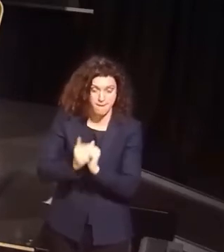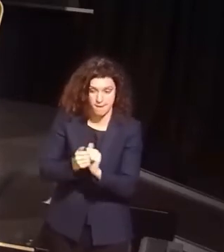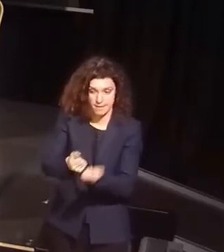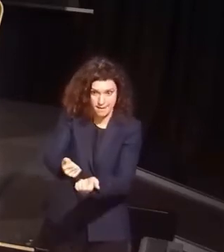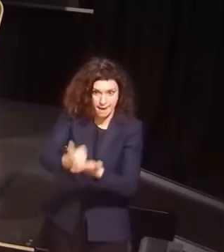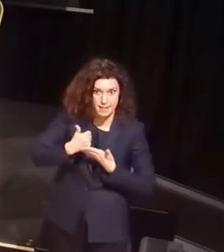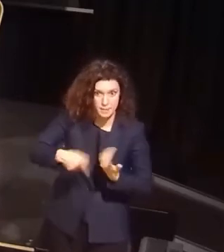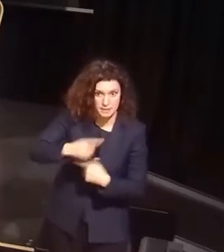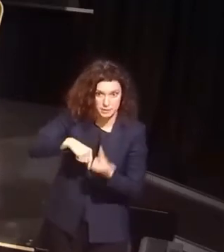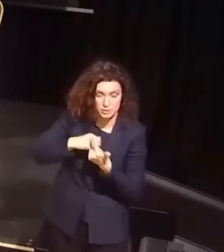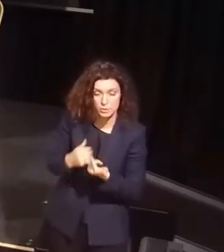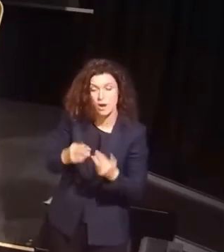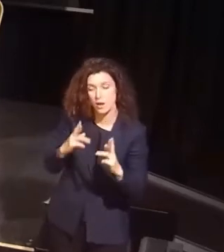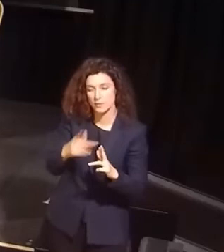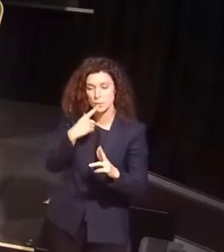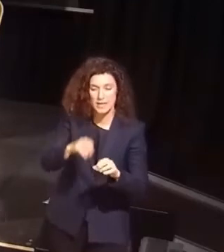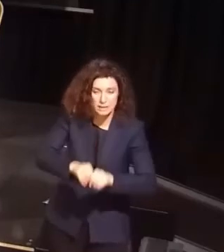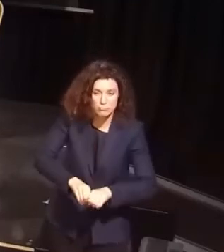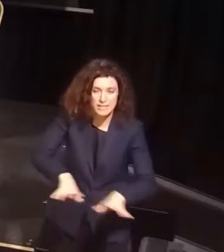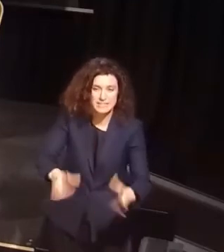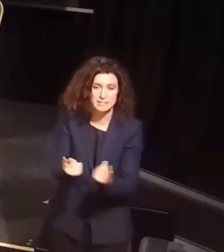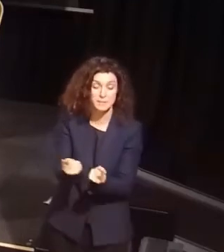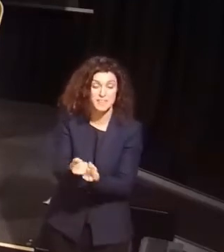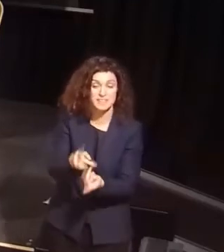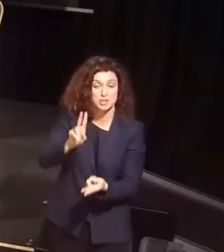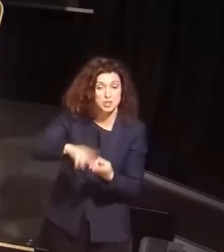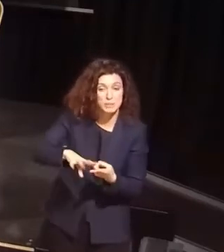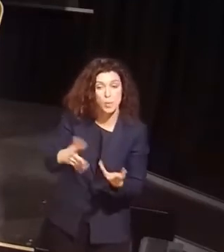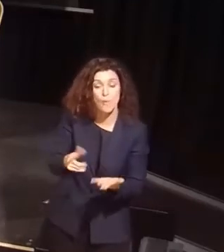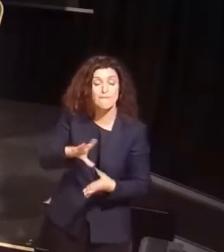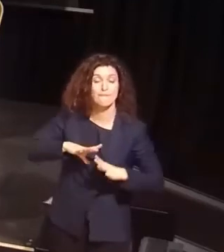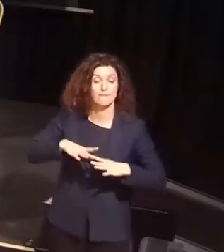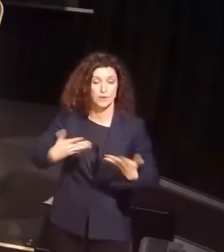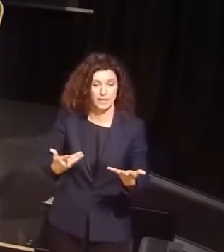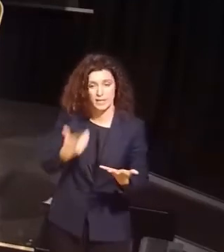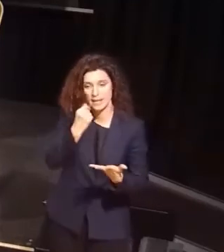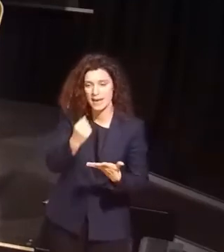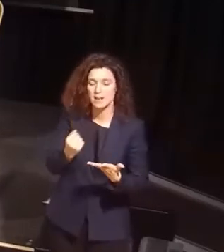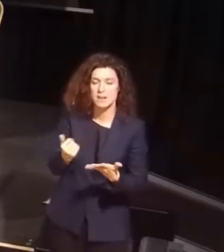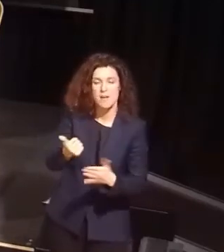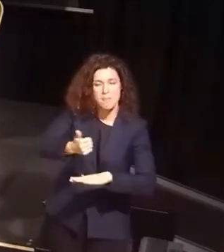that will be as cheap as possible, or free. That will just give you an entry level into gaming.